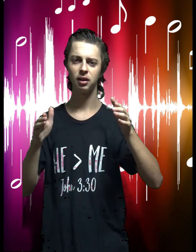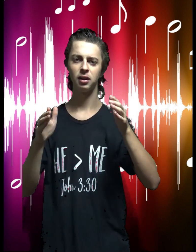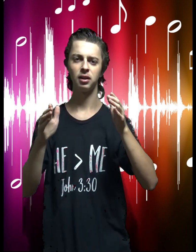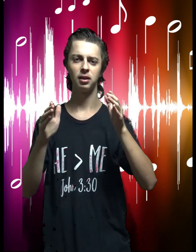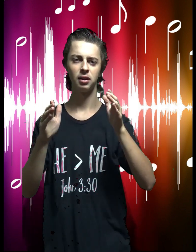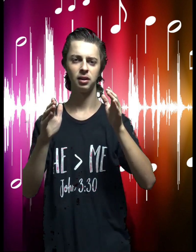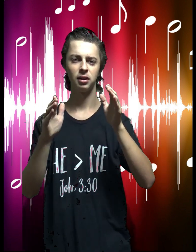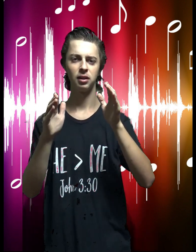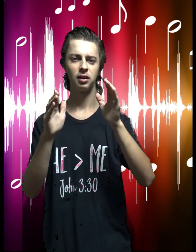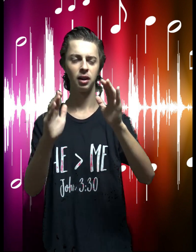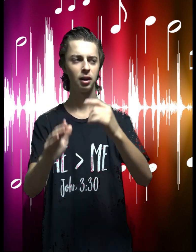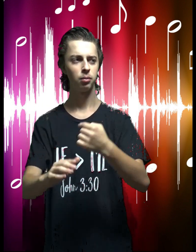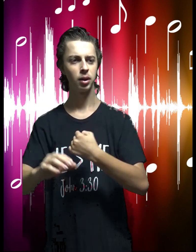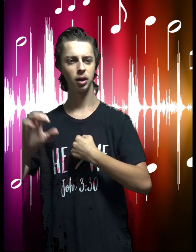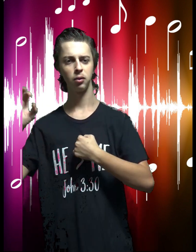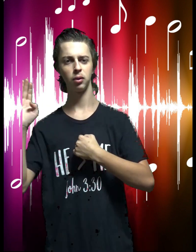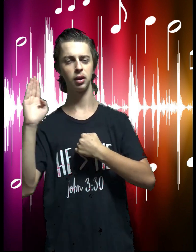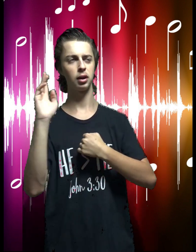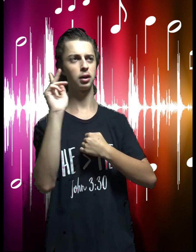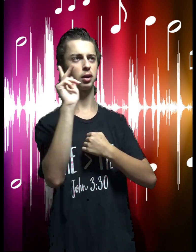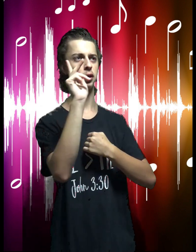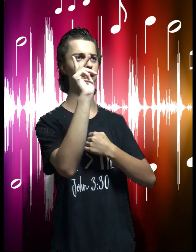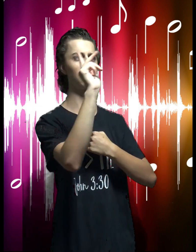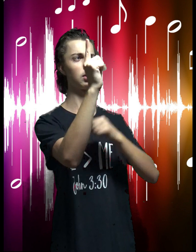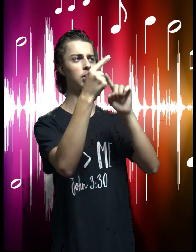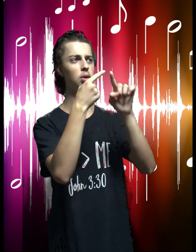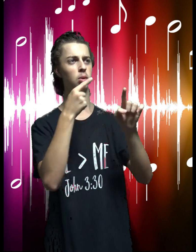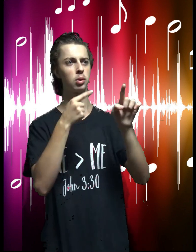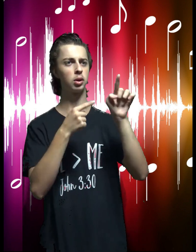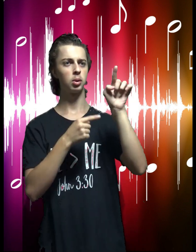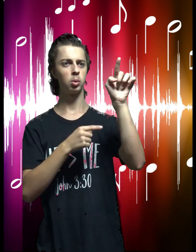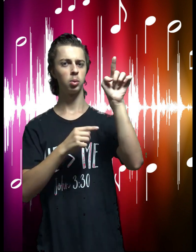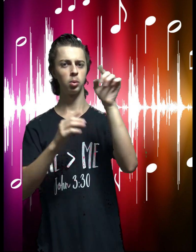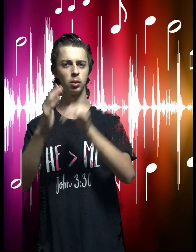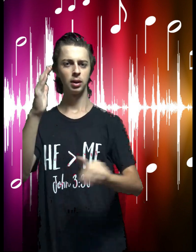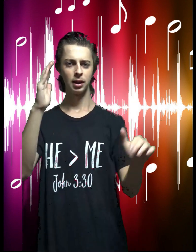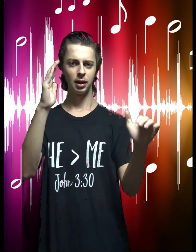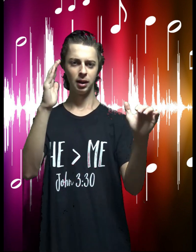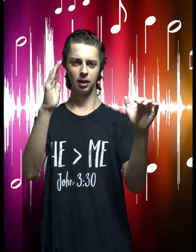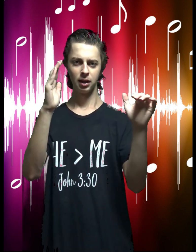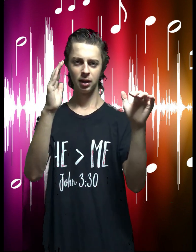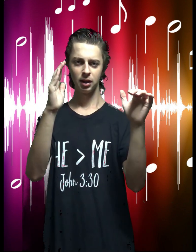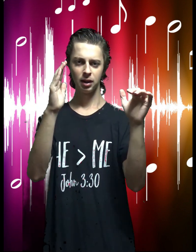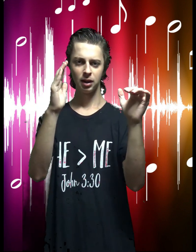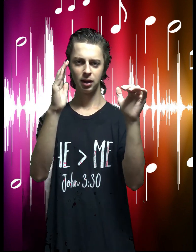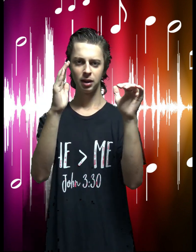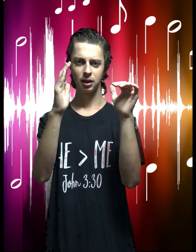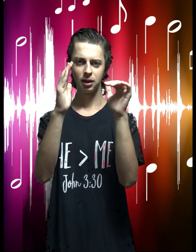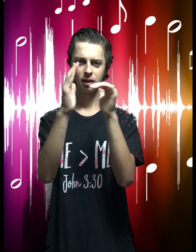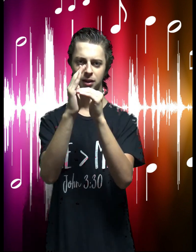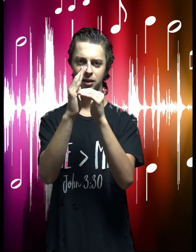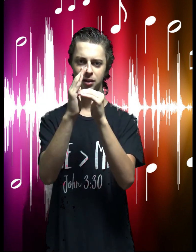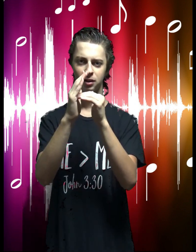Let me return to You again